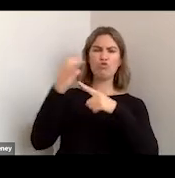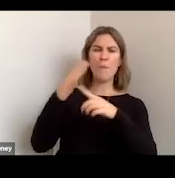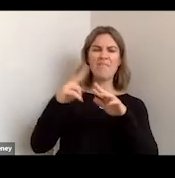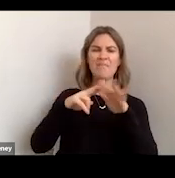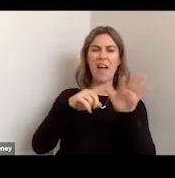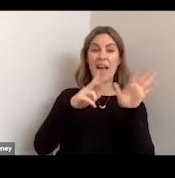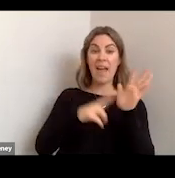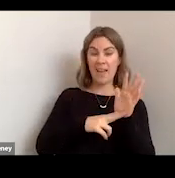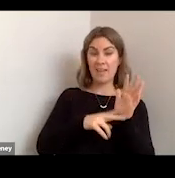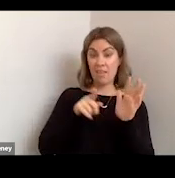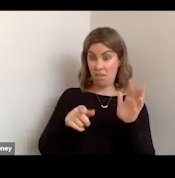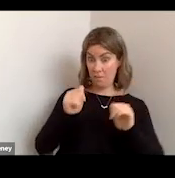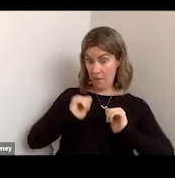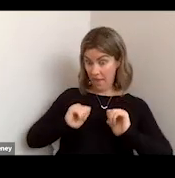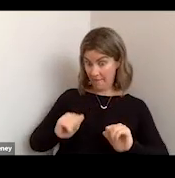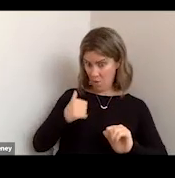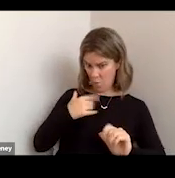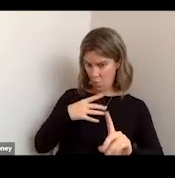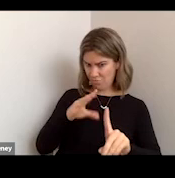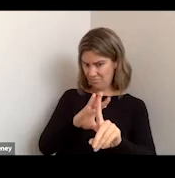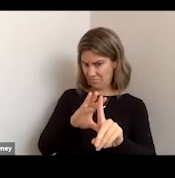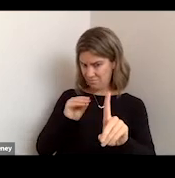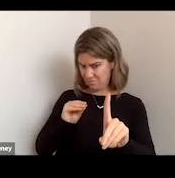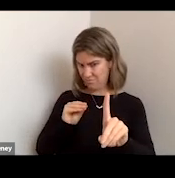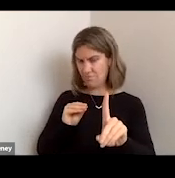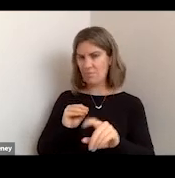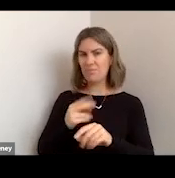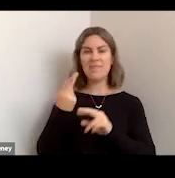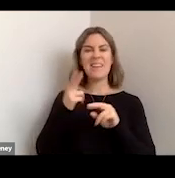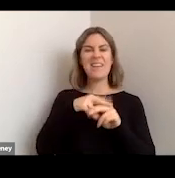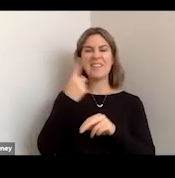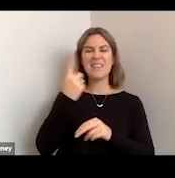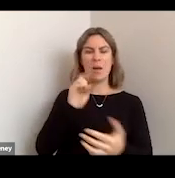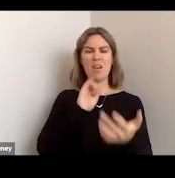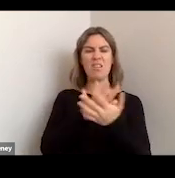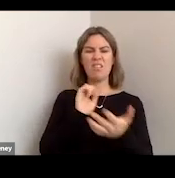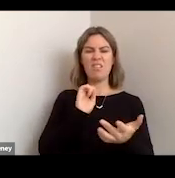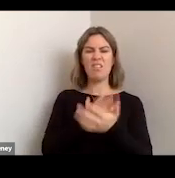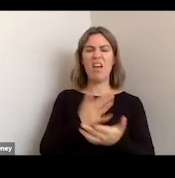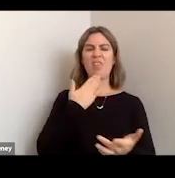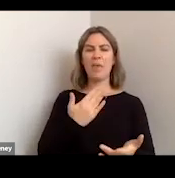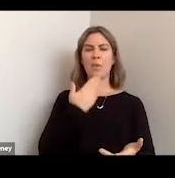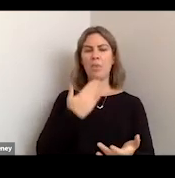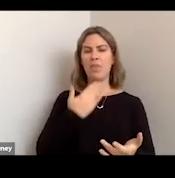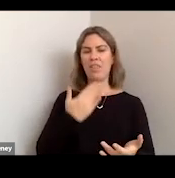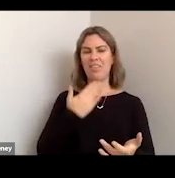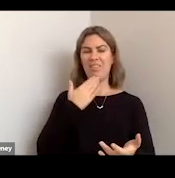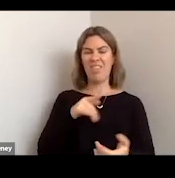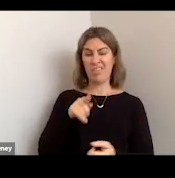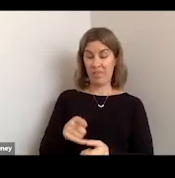modelled. If somebody is spanning, "Thank you, thank you, thank you", that's not quality content. They shouldn't be a top fan, so we don't